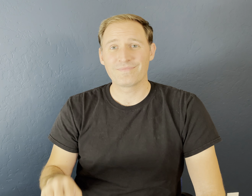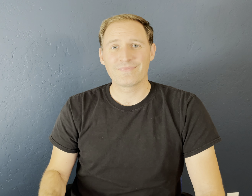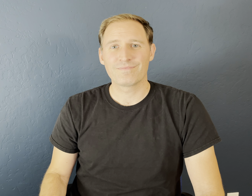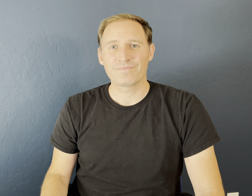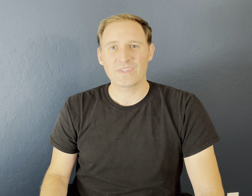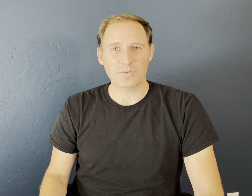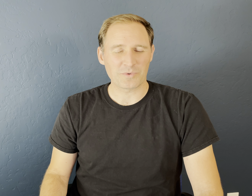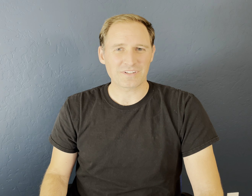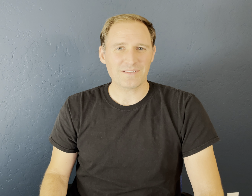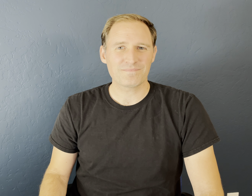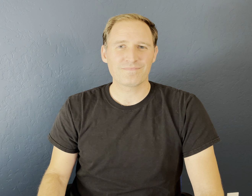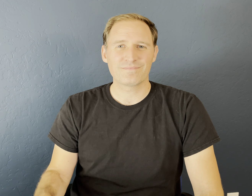One more time.